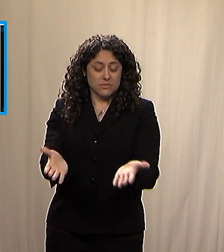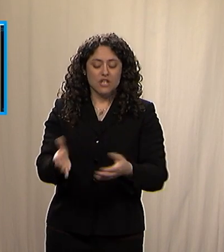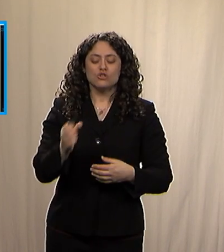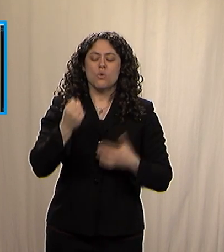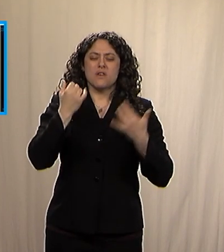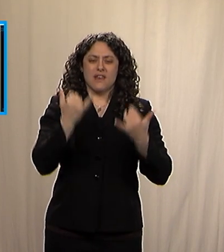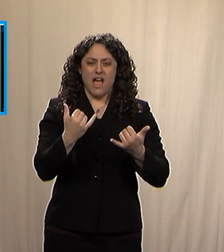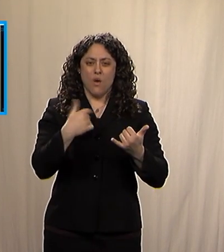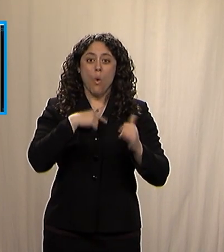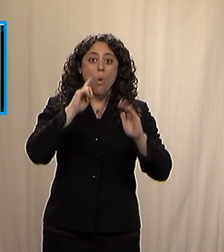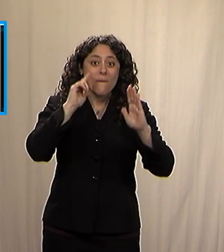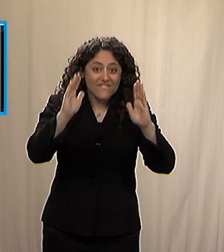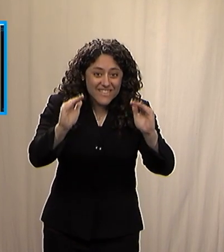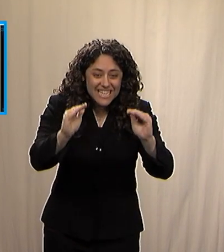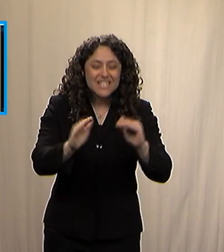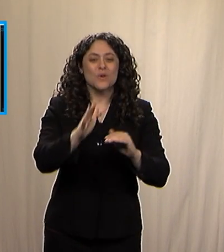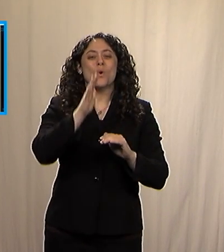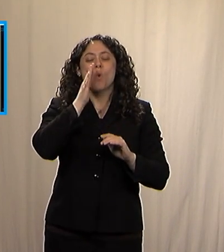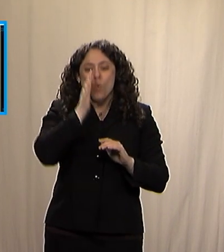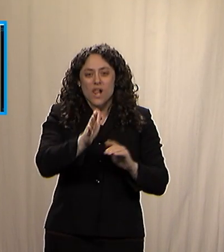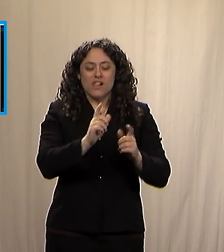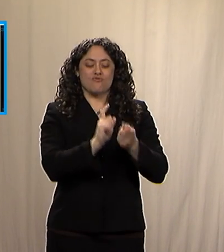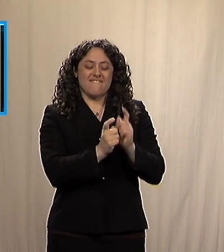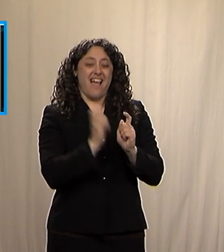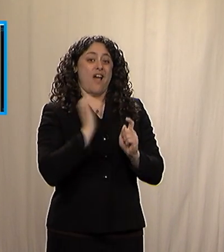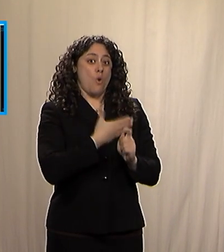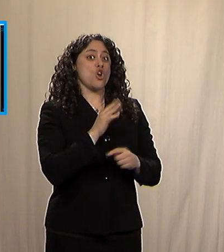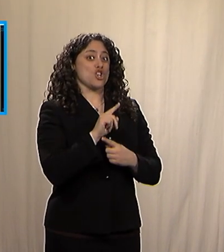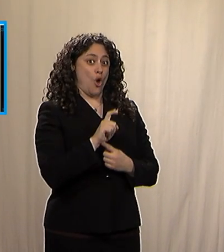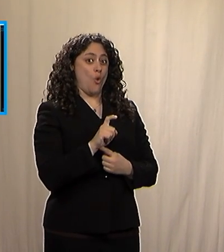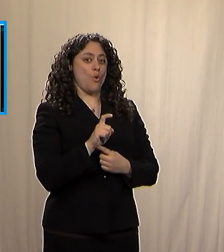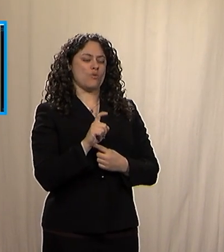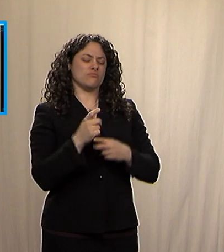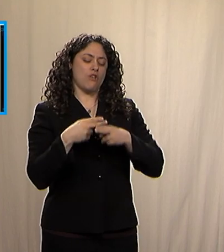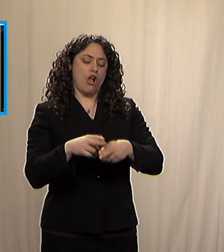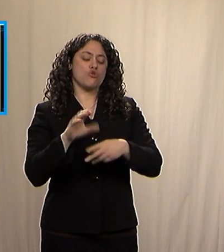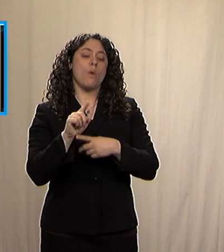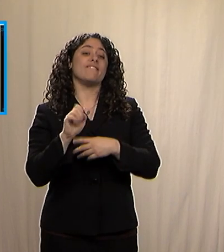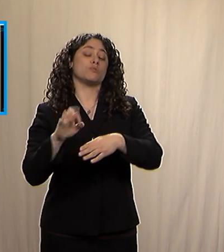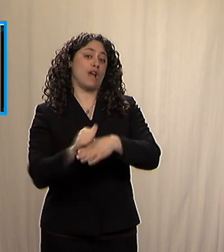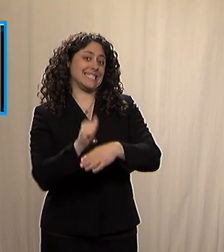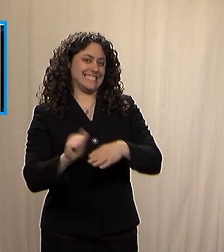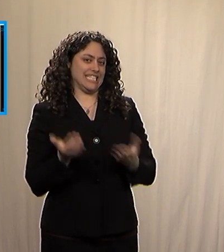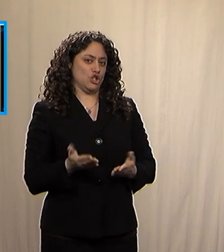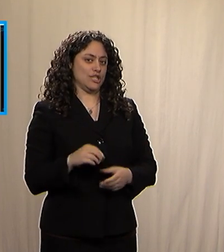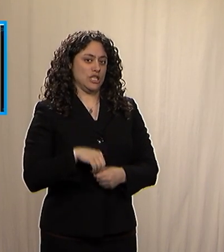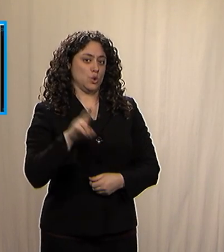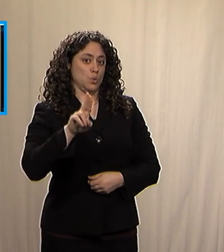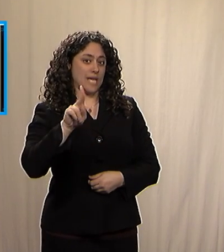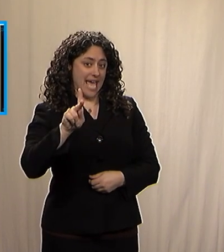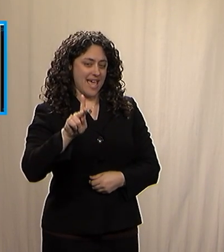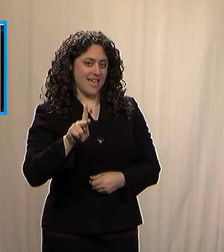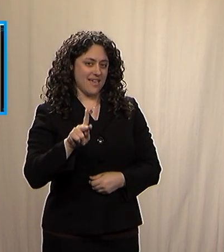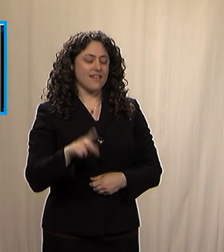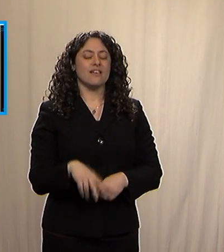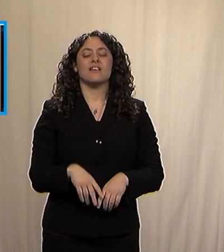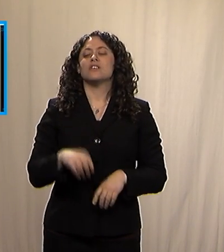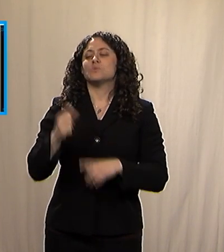of the code of practice here in the U.K. And some people have talked to us to make sure that hopefully we'll be involved in the conversation